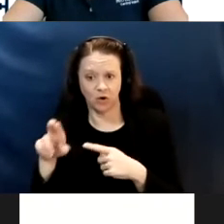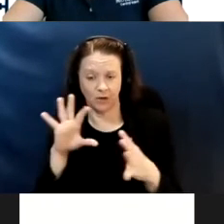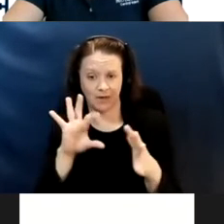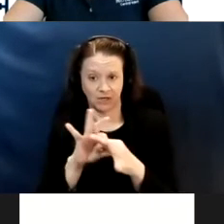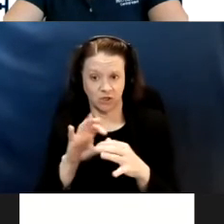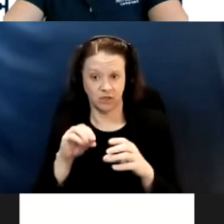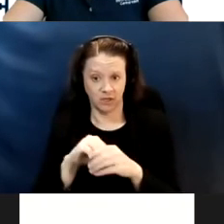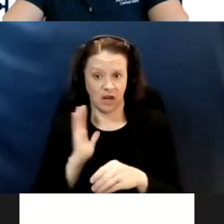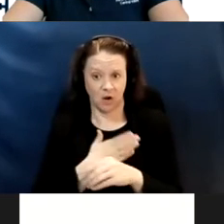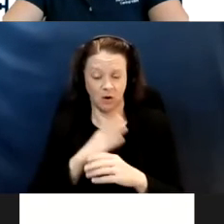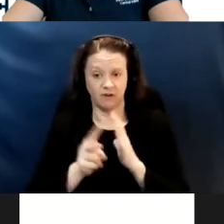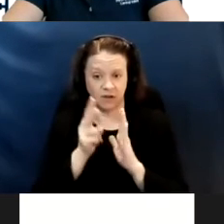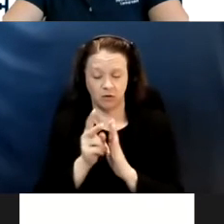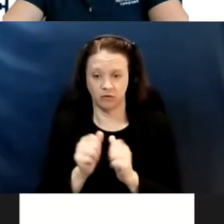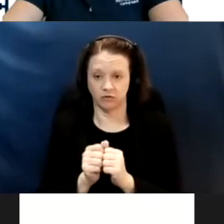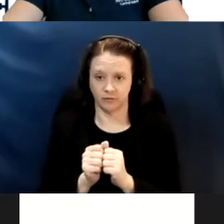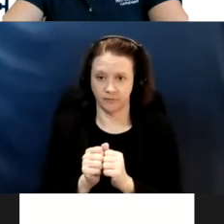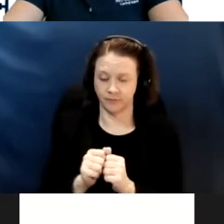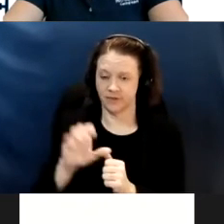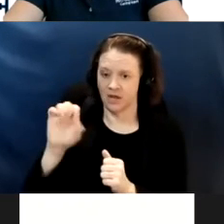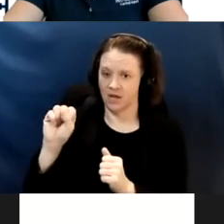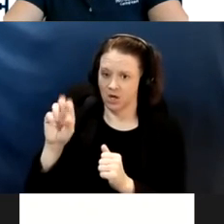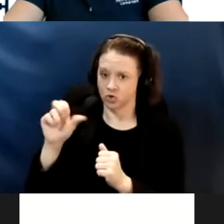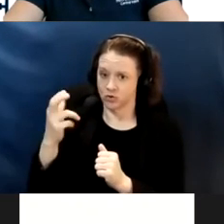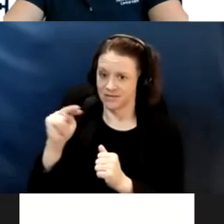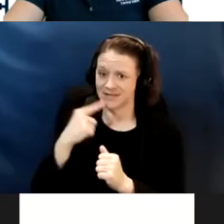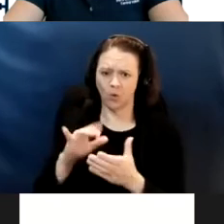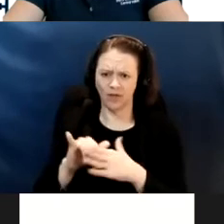If you share those with us, when they're ready, we'll make sure to share them